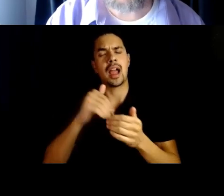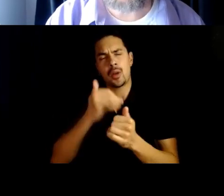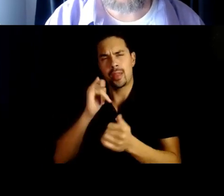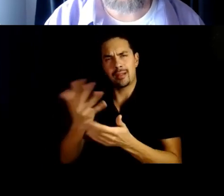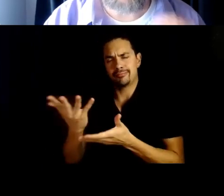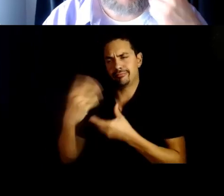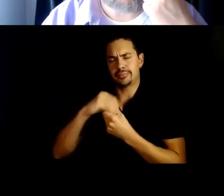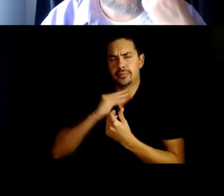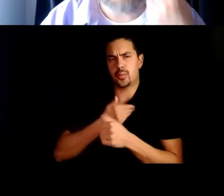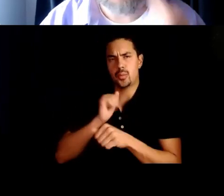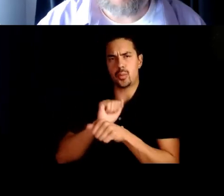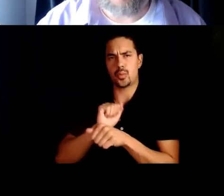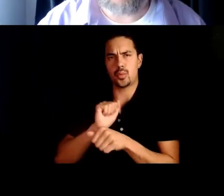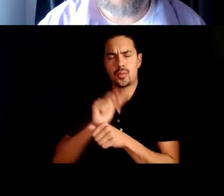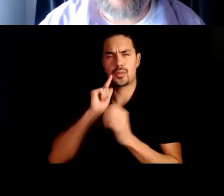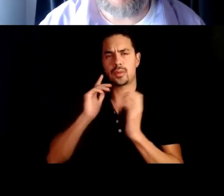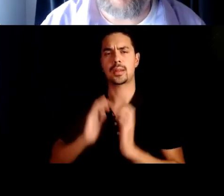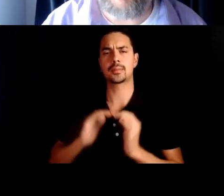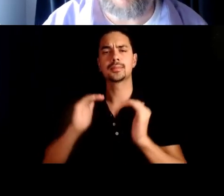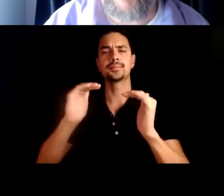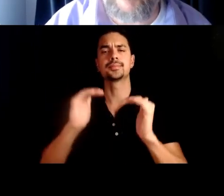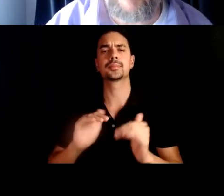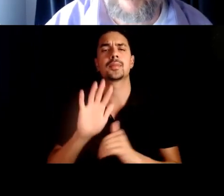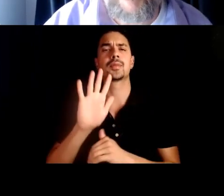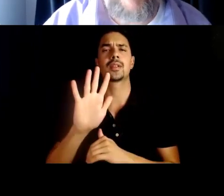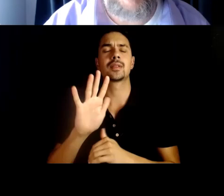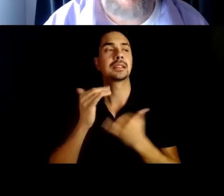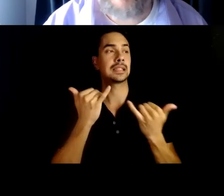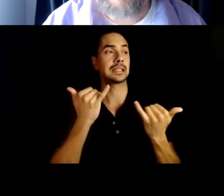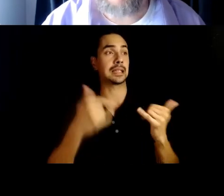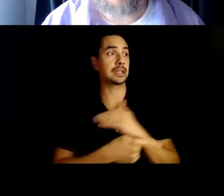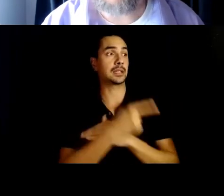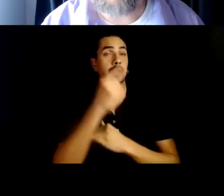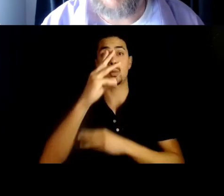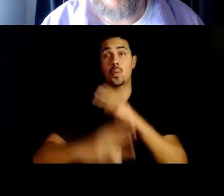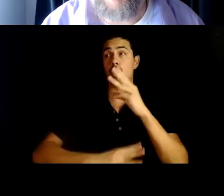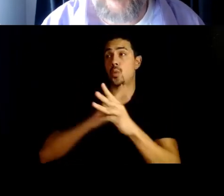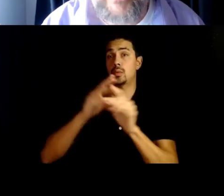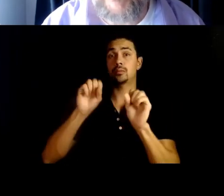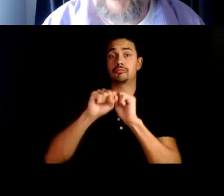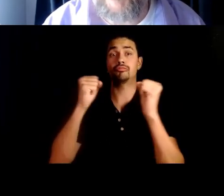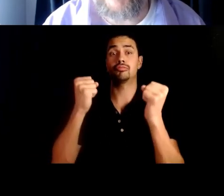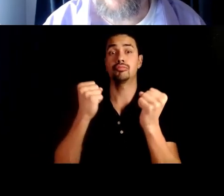what are some of the implications in today's world where things are not the most pleasant for trans folks